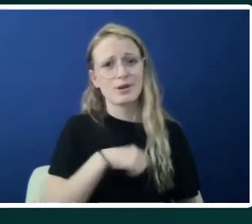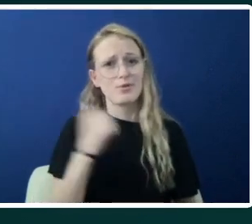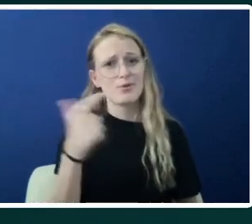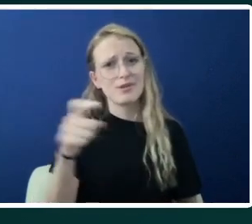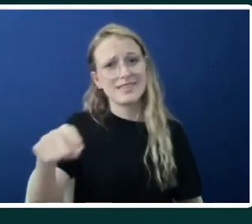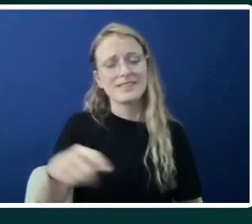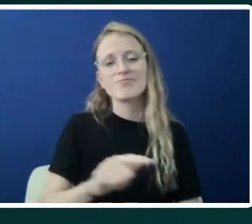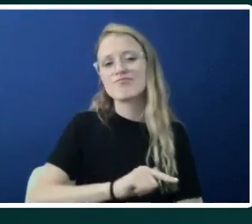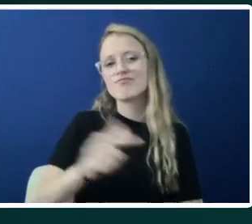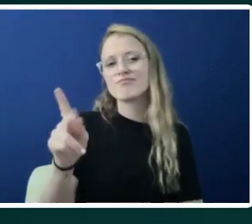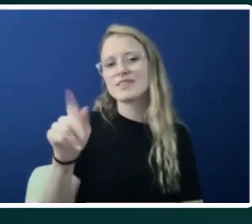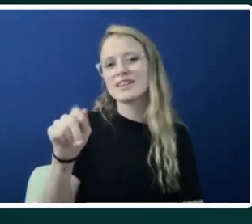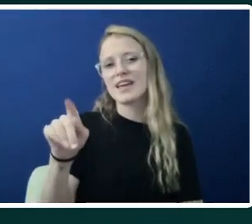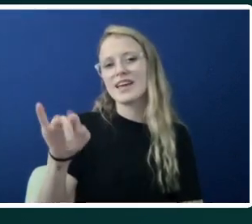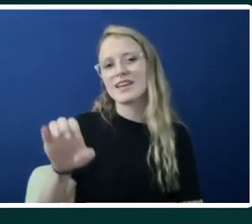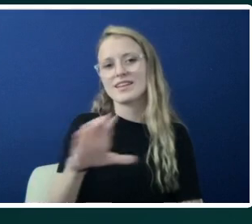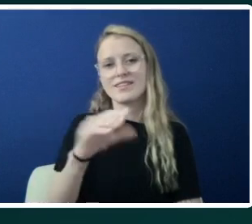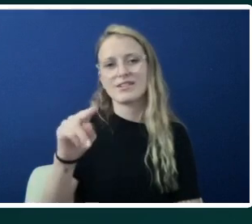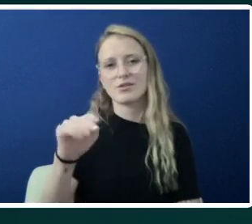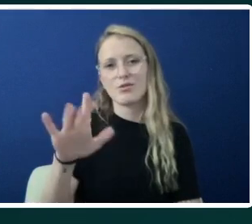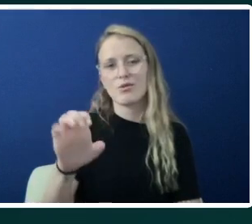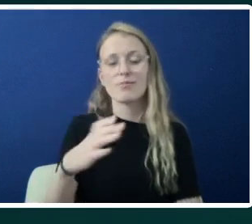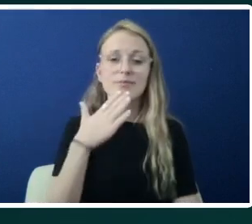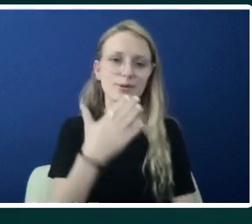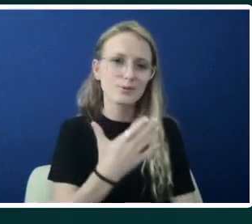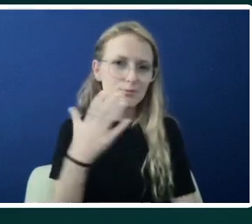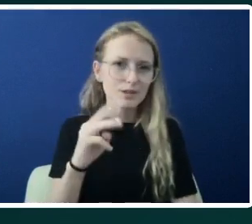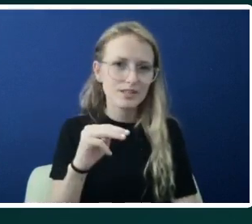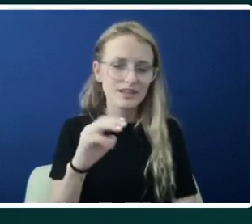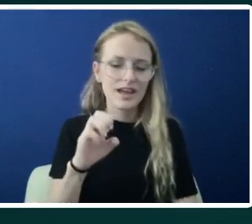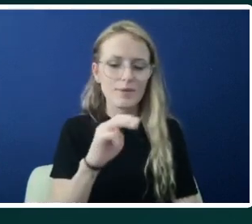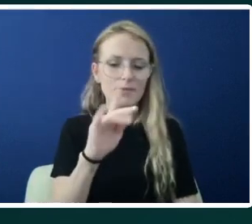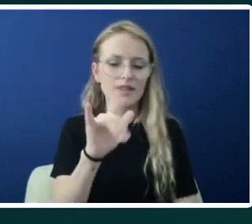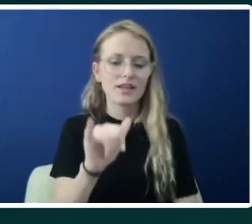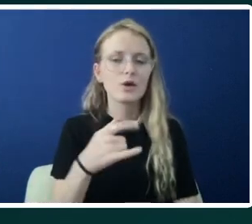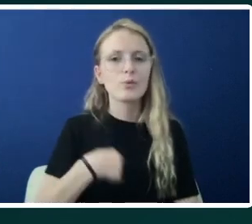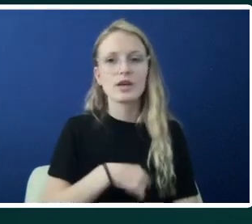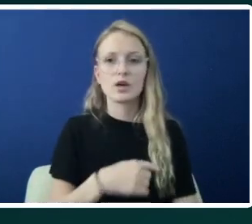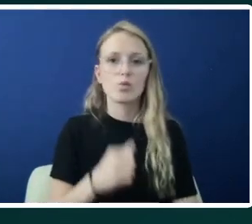Nicole Mirra: Thank you so much, Emily. We're going to spend time -- we're going to try to leave some time open for any questions that